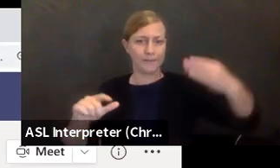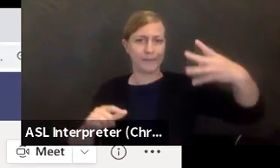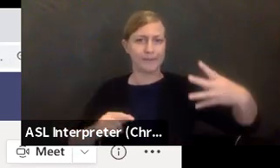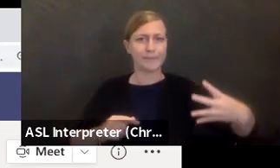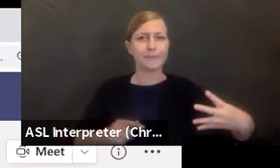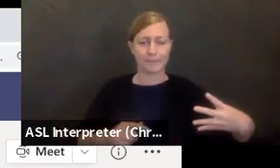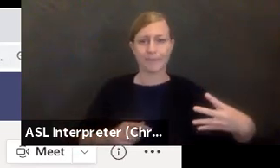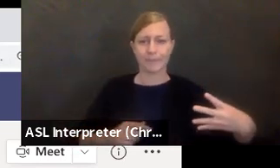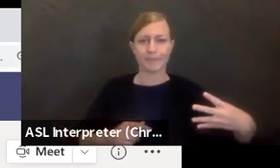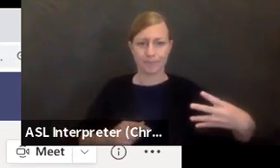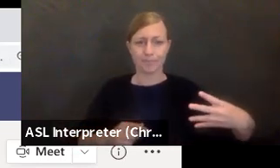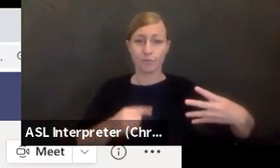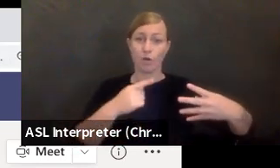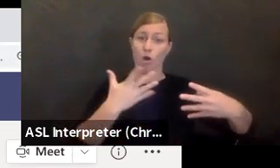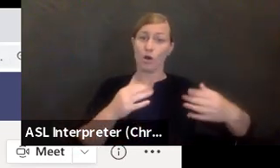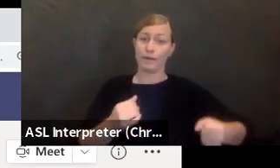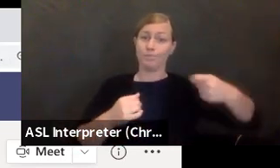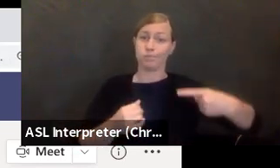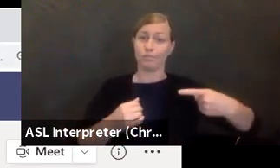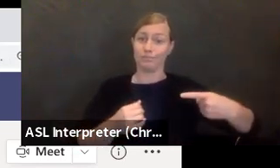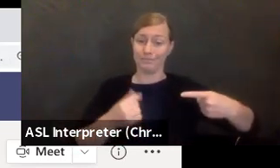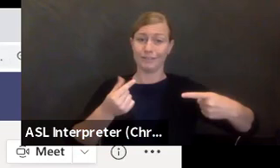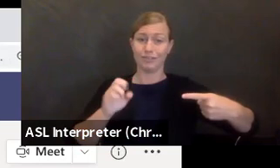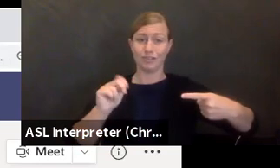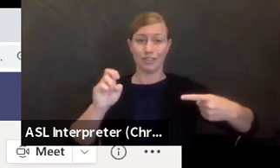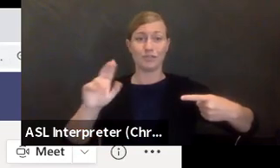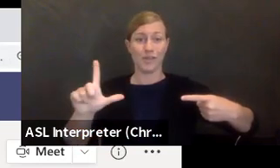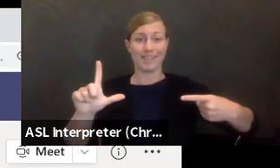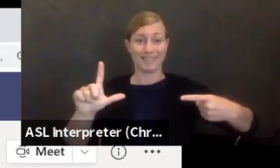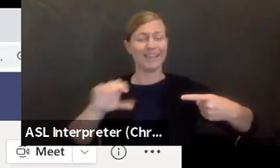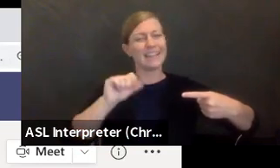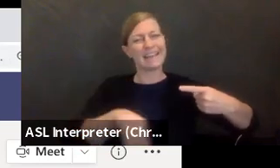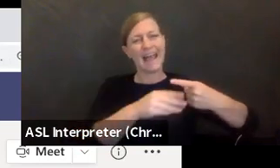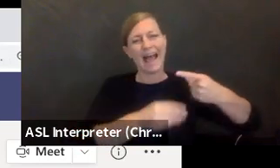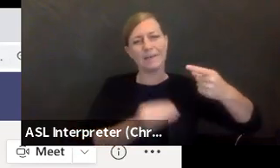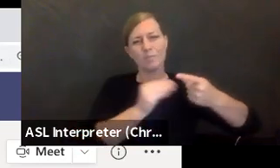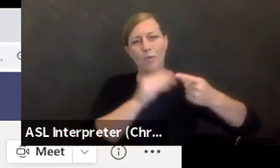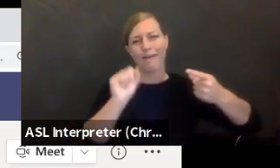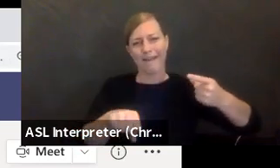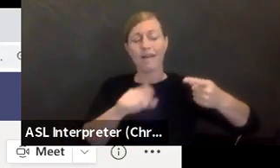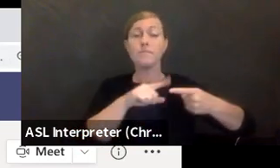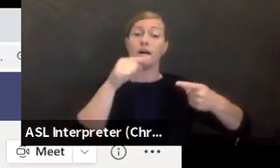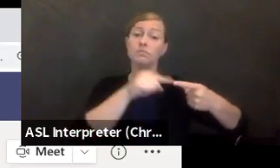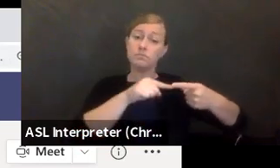the boxes I can click are called "channels."